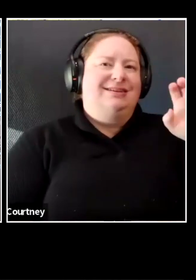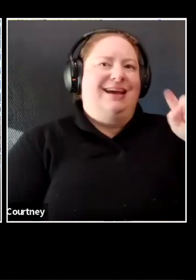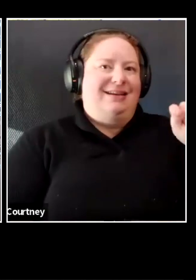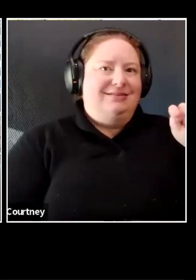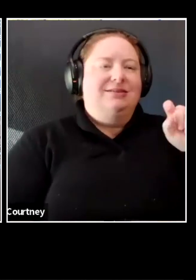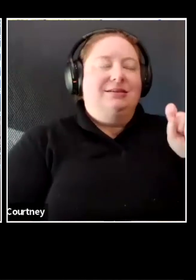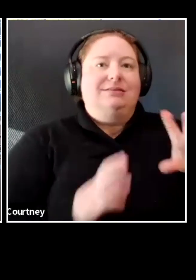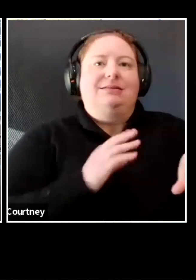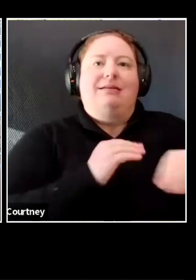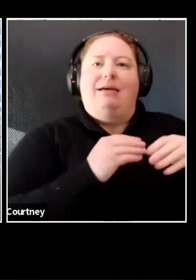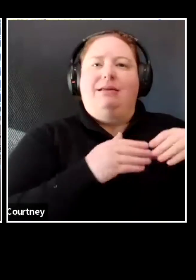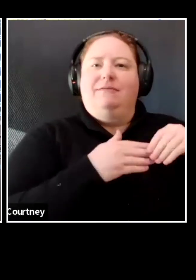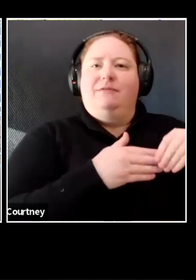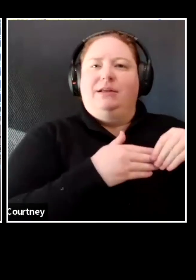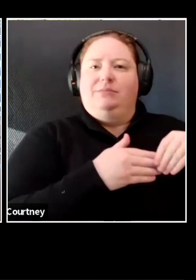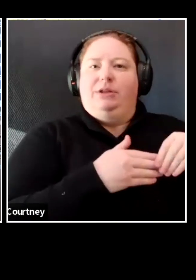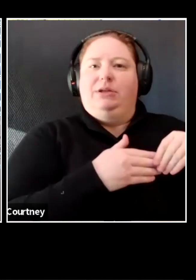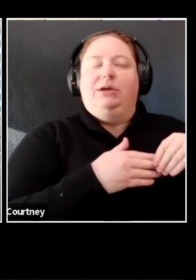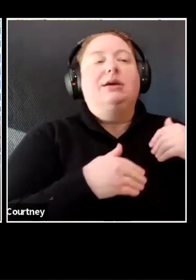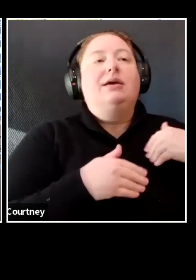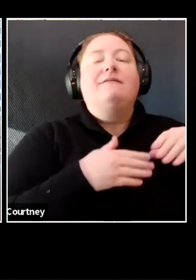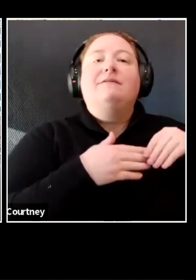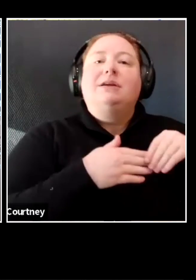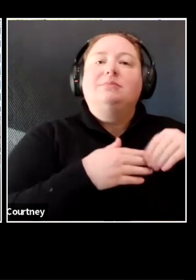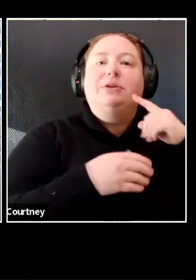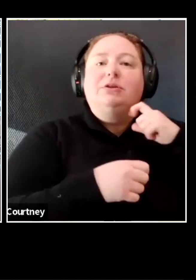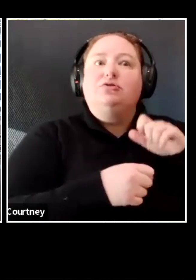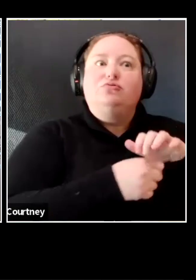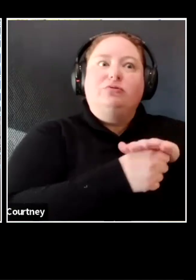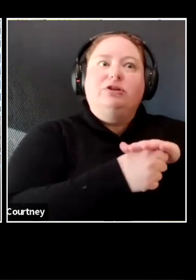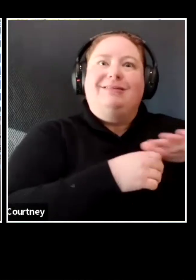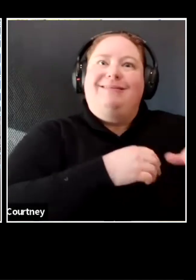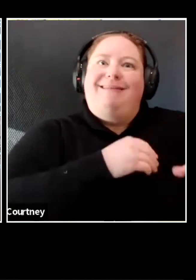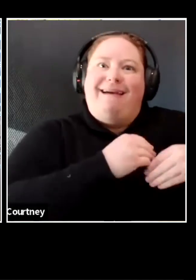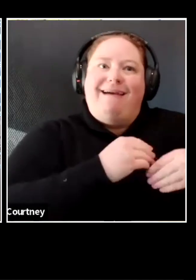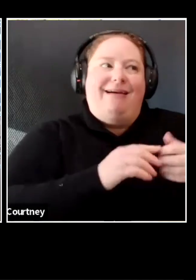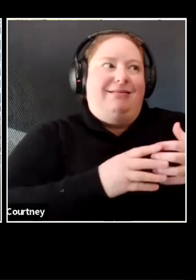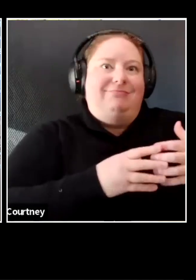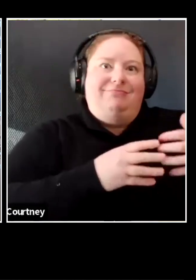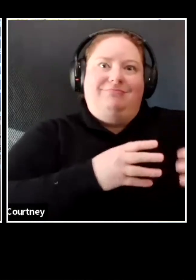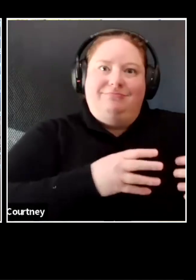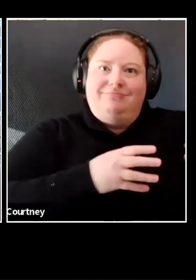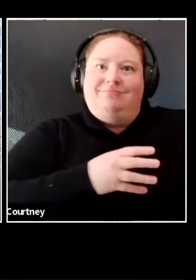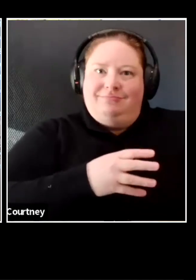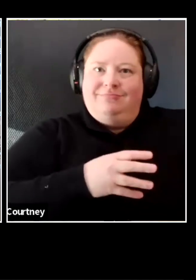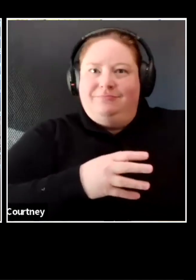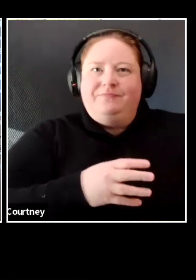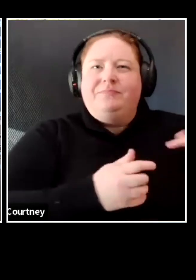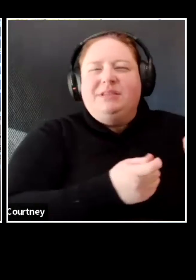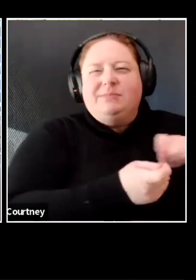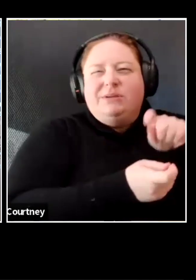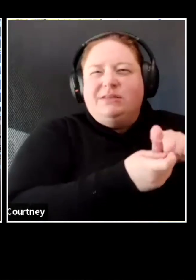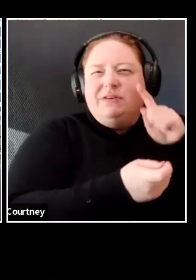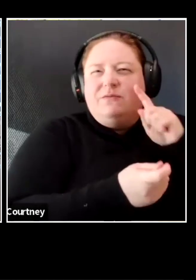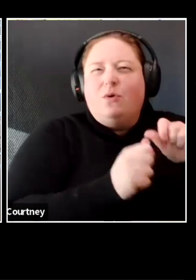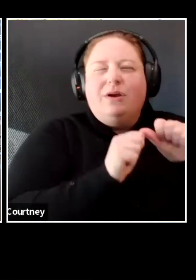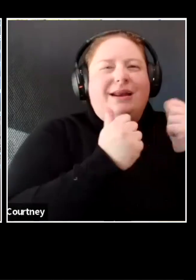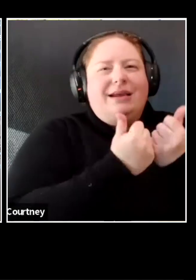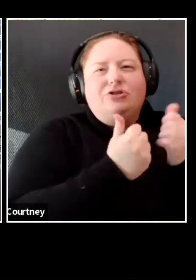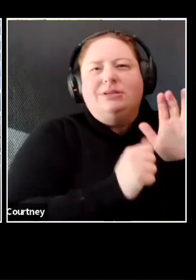to regionally add extensions to that that are specific to, you know, an agency's information.